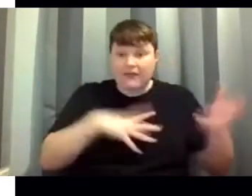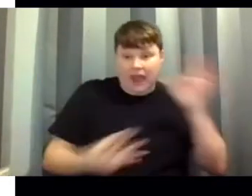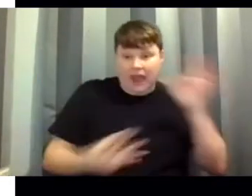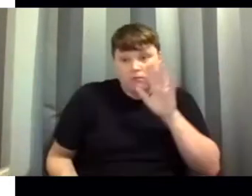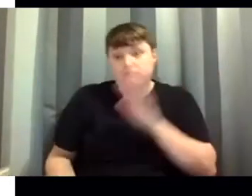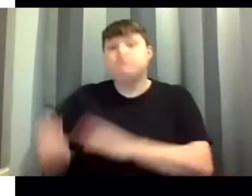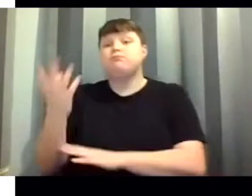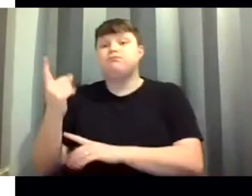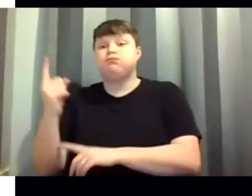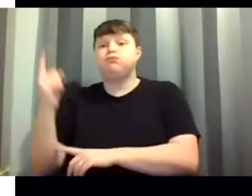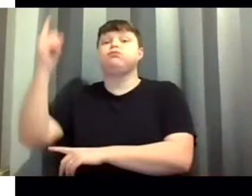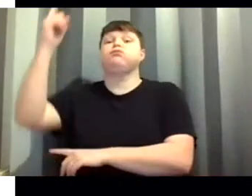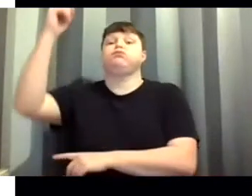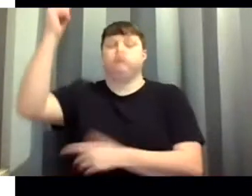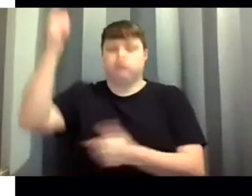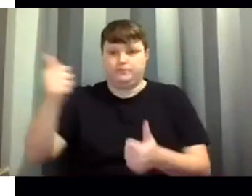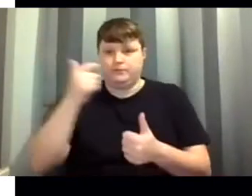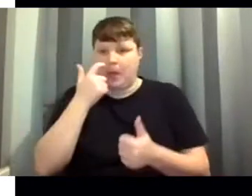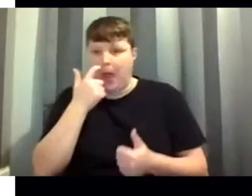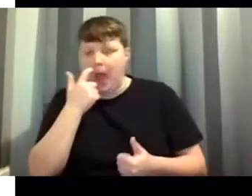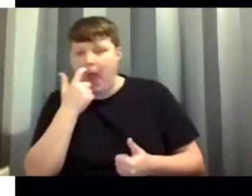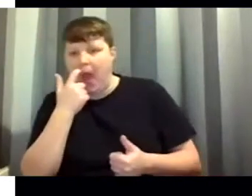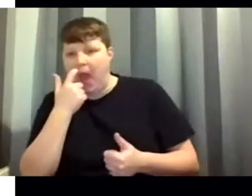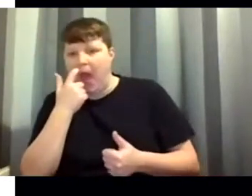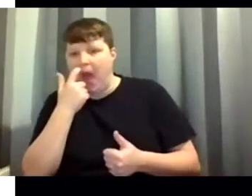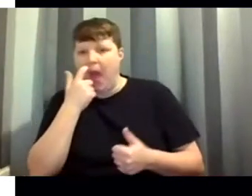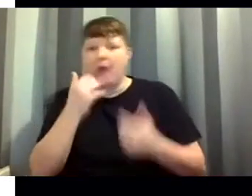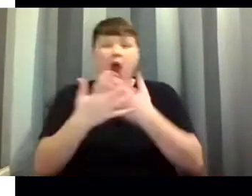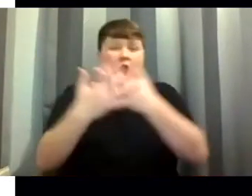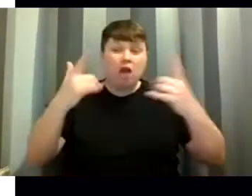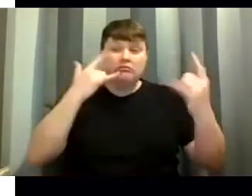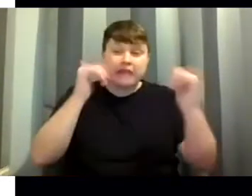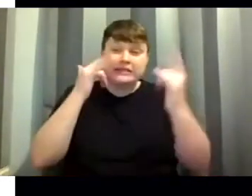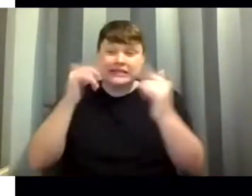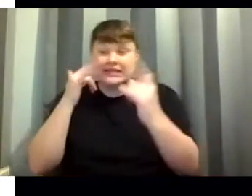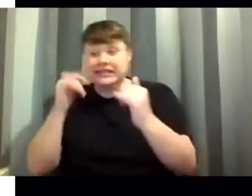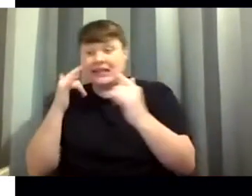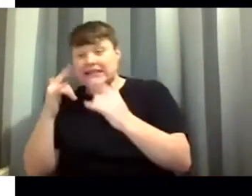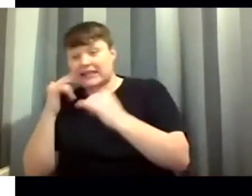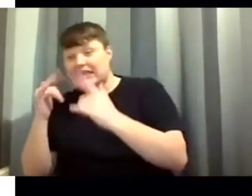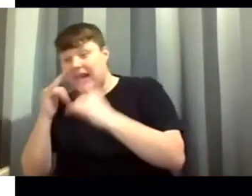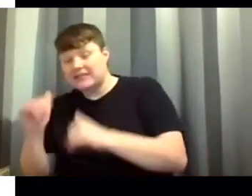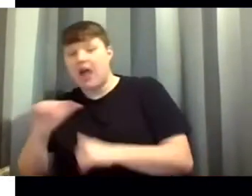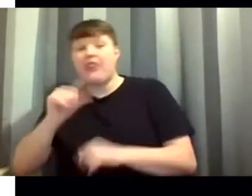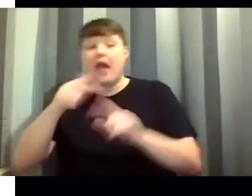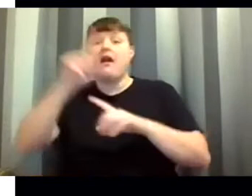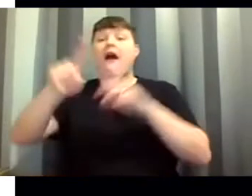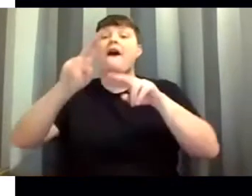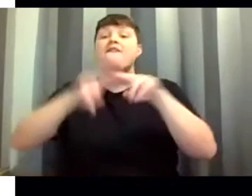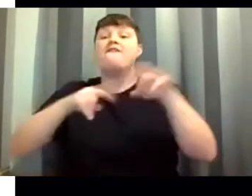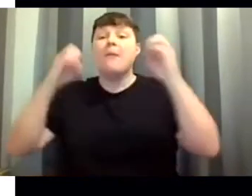codebase). Lots of more tests were run and then by February of the next year we could propose that to